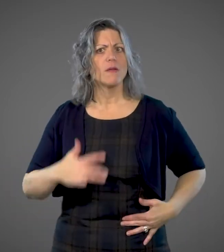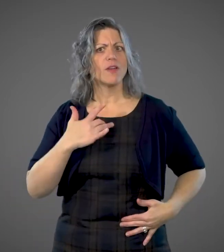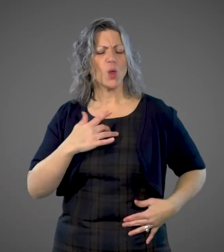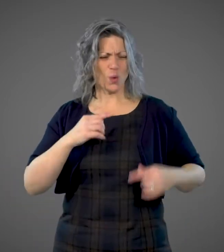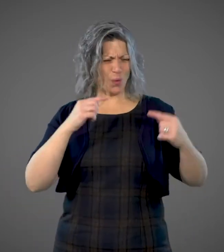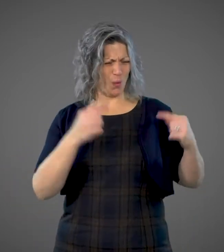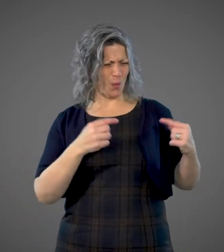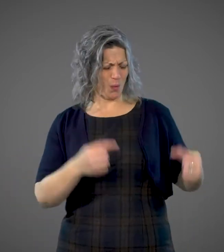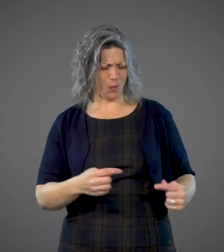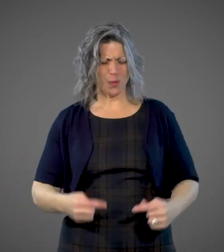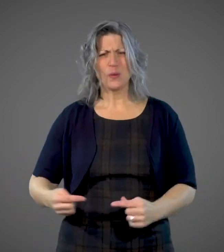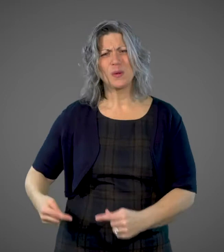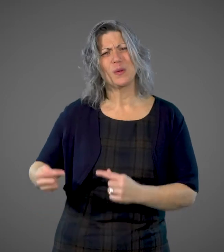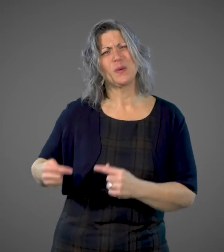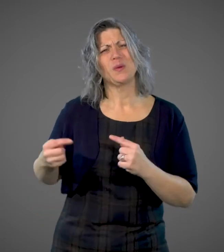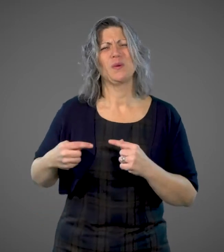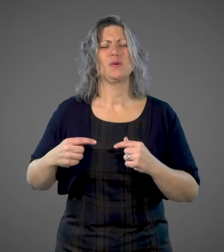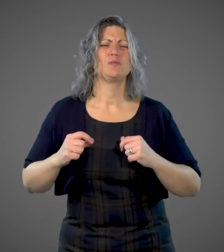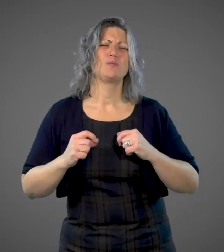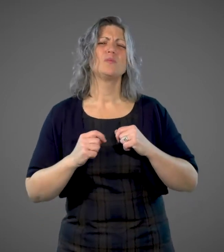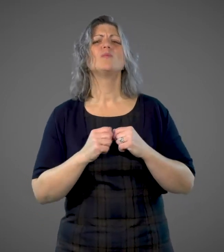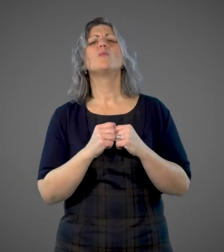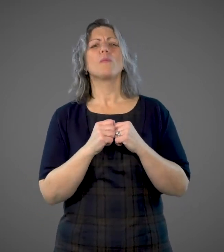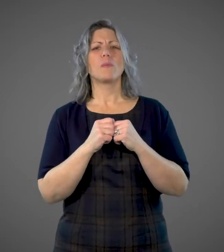You may have pains in different places on your body.